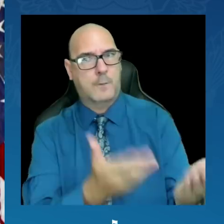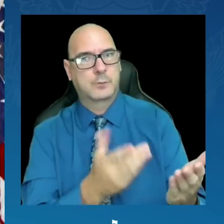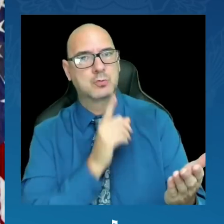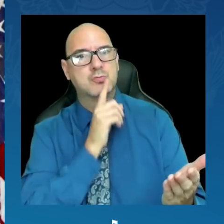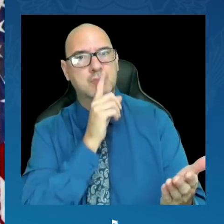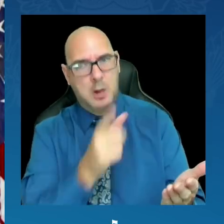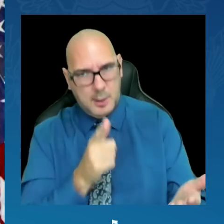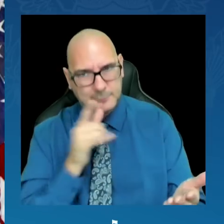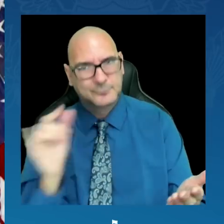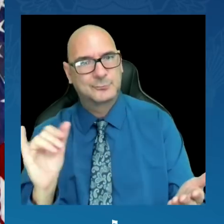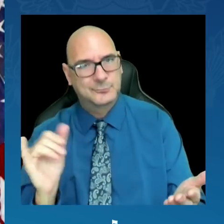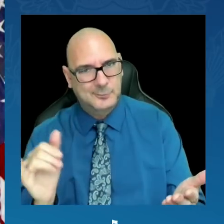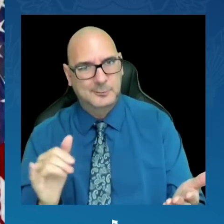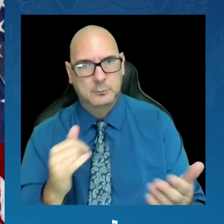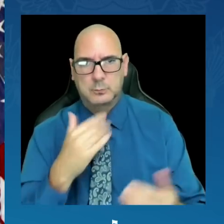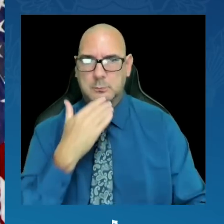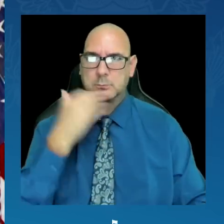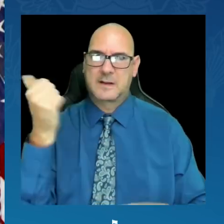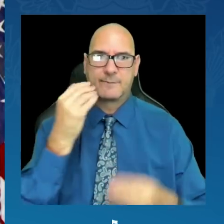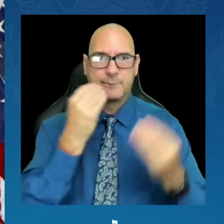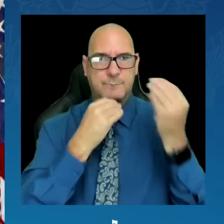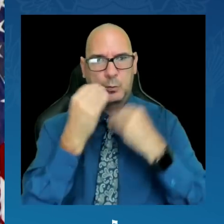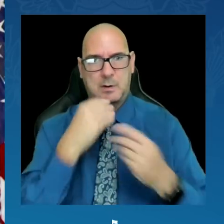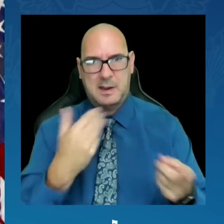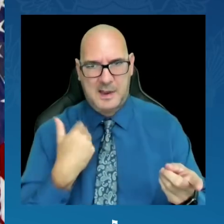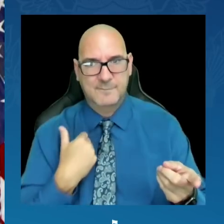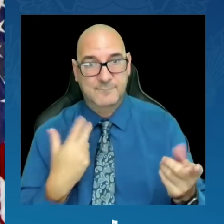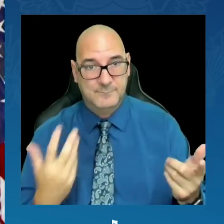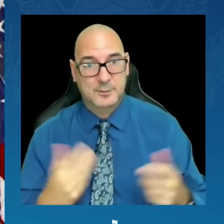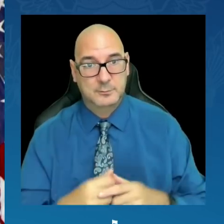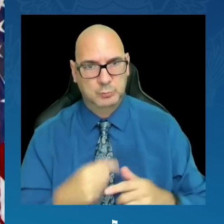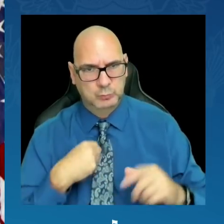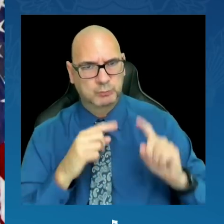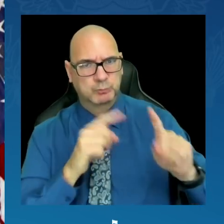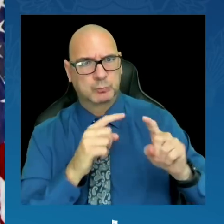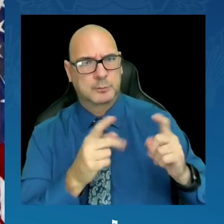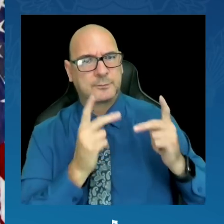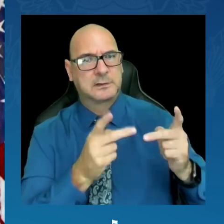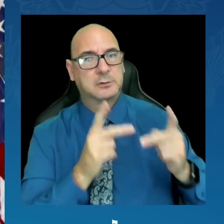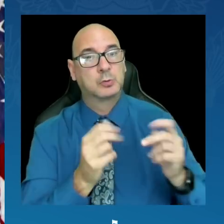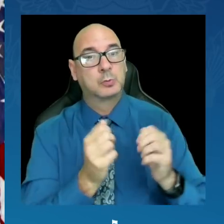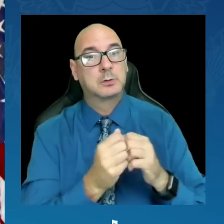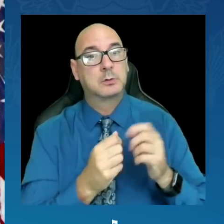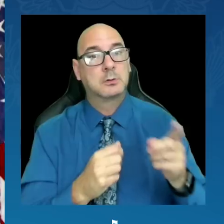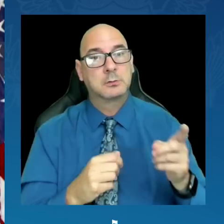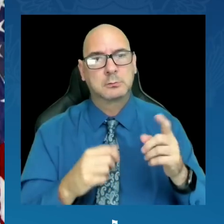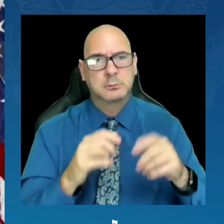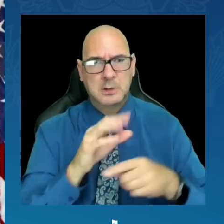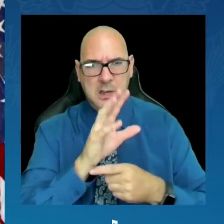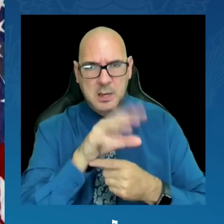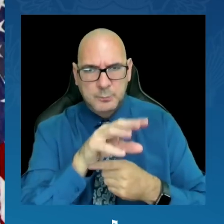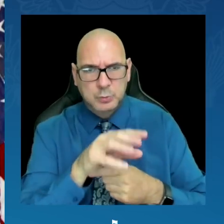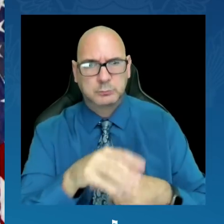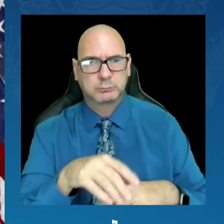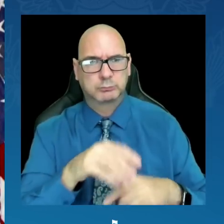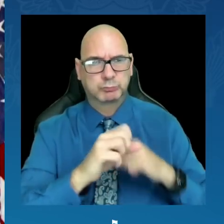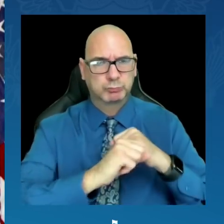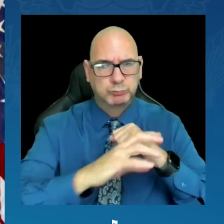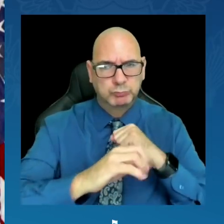And I went to visit this with some television cameras to advertise and promote it. And I looked around and there were tables for white kids